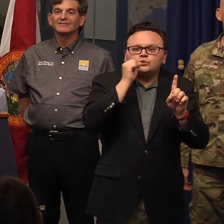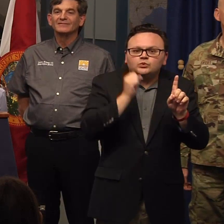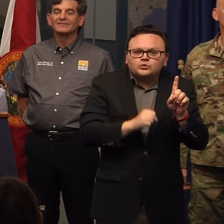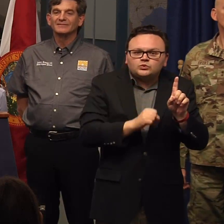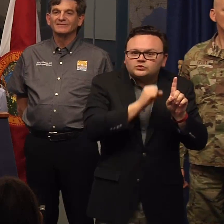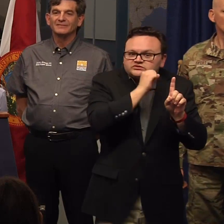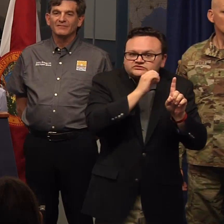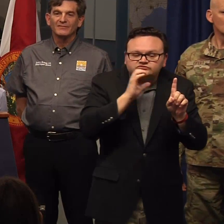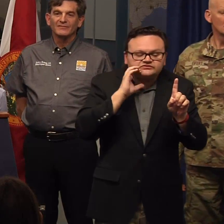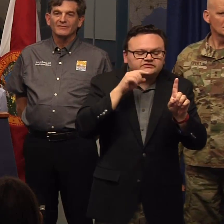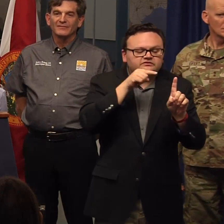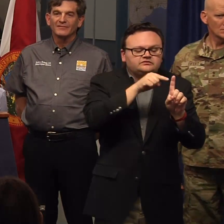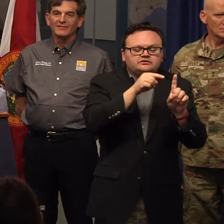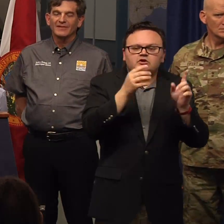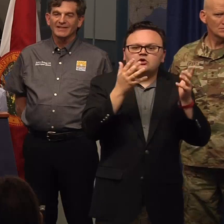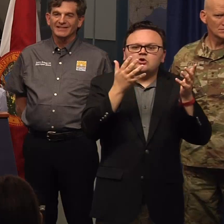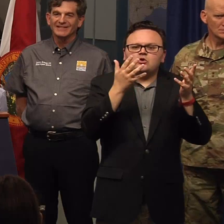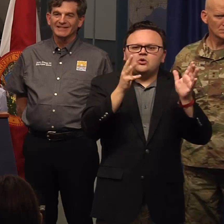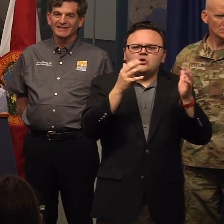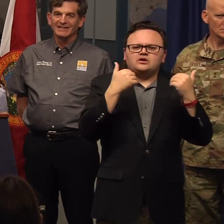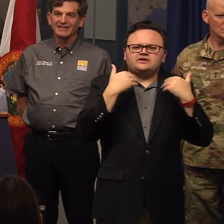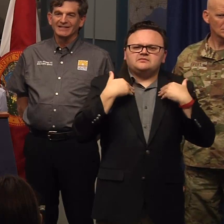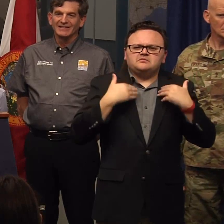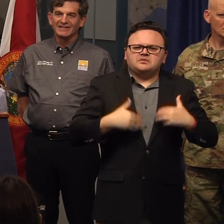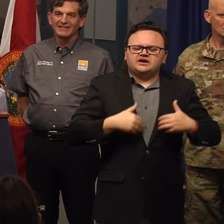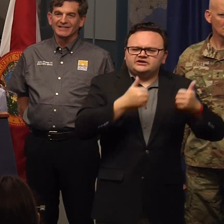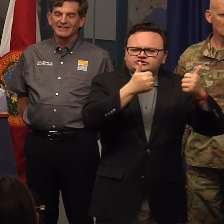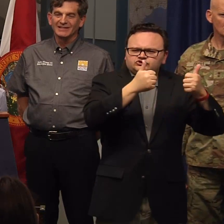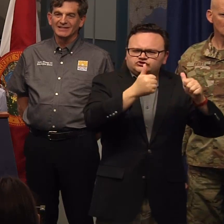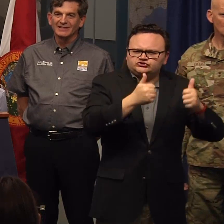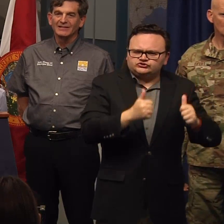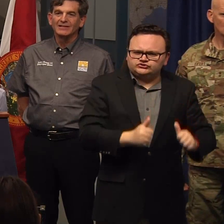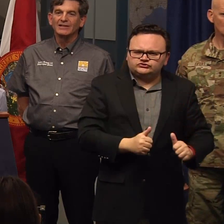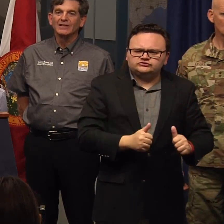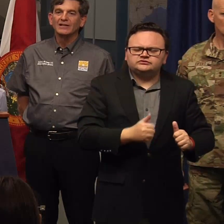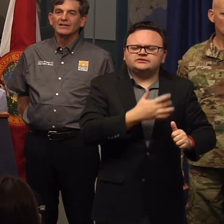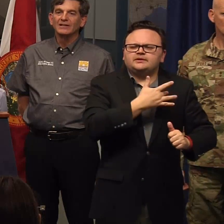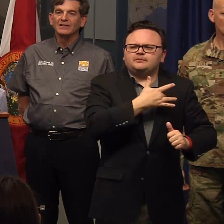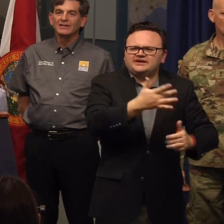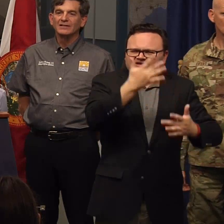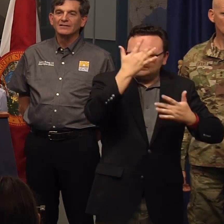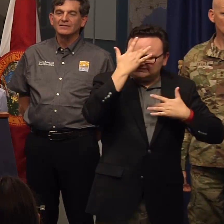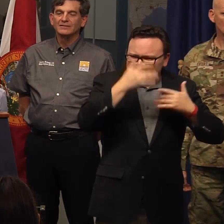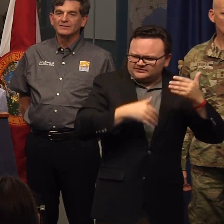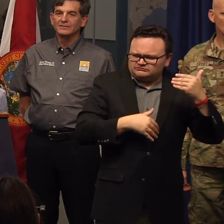GIVEN THE FACT THAT YOU HAVE TO HAVE, YOUR ELDERLY OR YOU